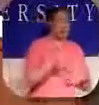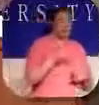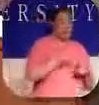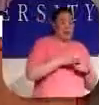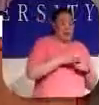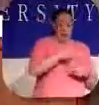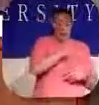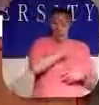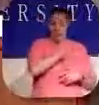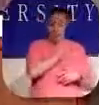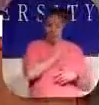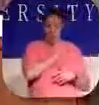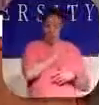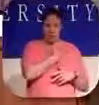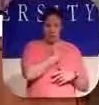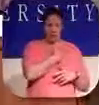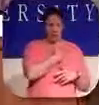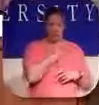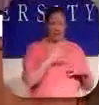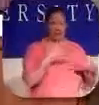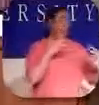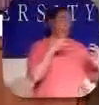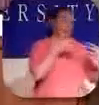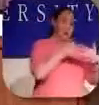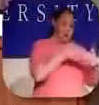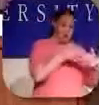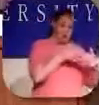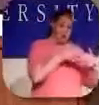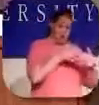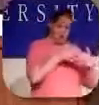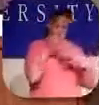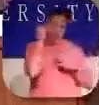But what this relates to is the idea that most of the time--